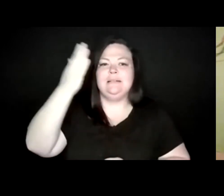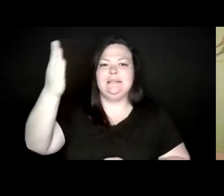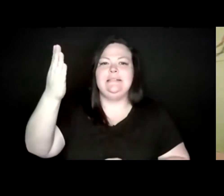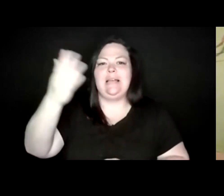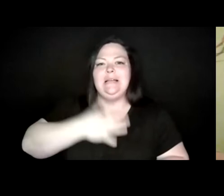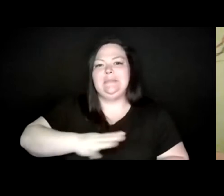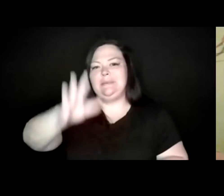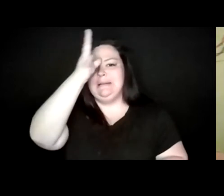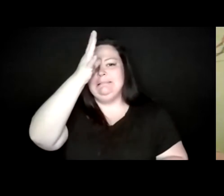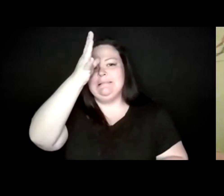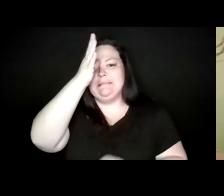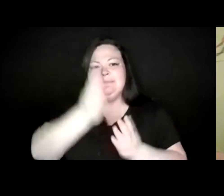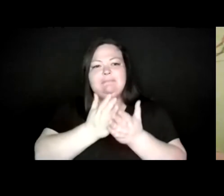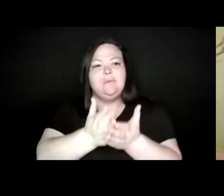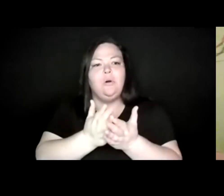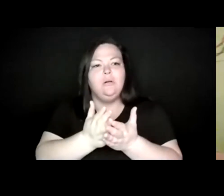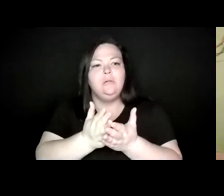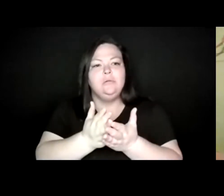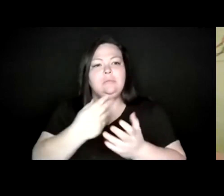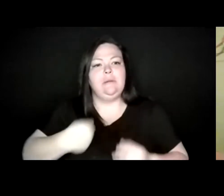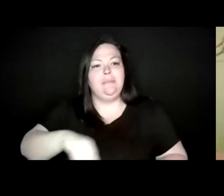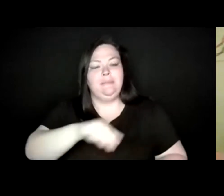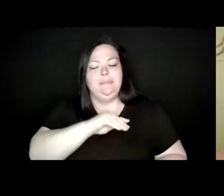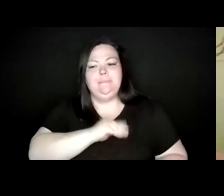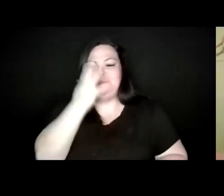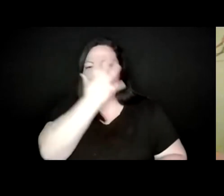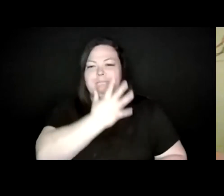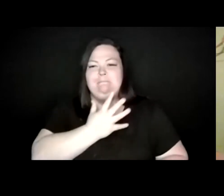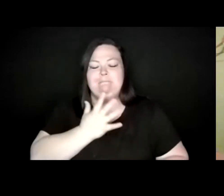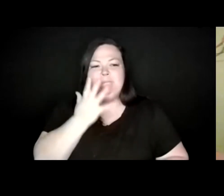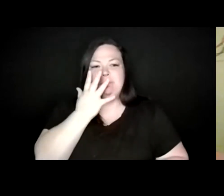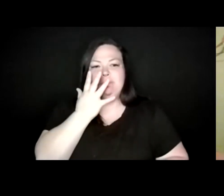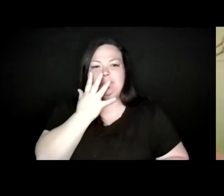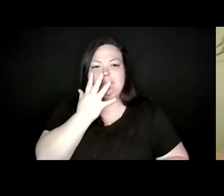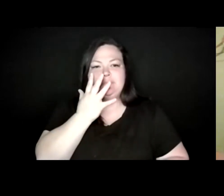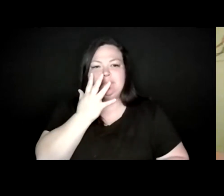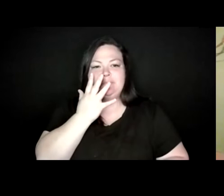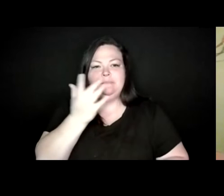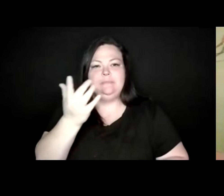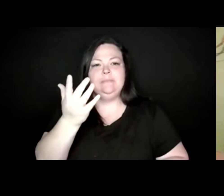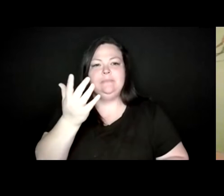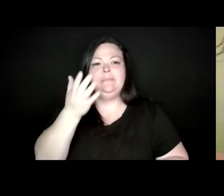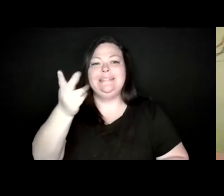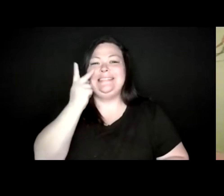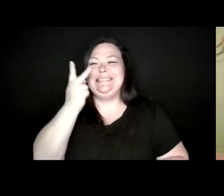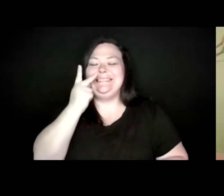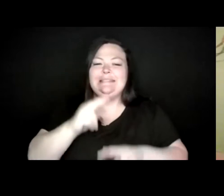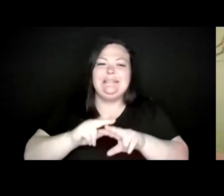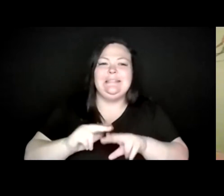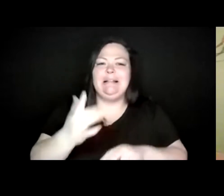de mi padre. Hay una manta que cubre el rostro leve, su olor salitre me sabe maldita y arde,